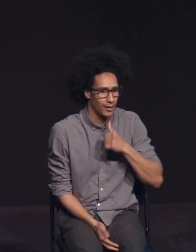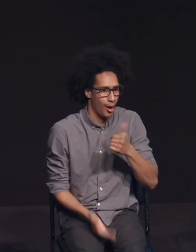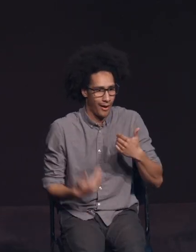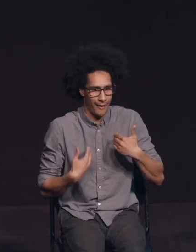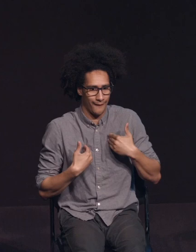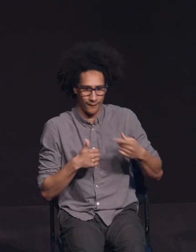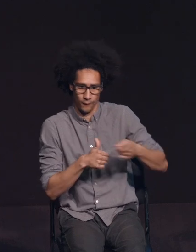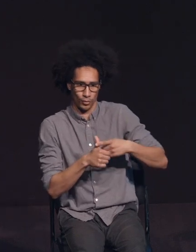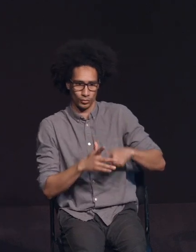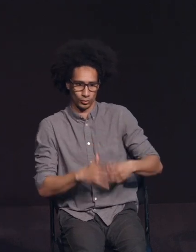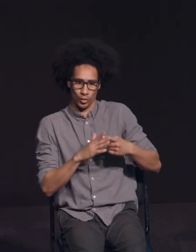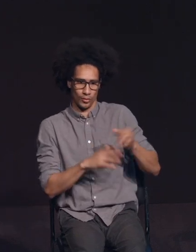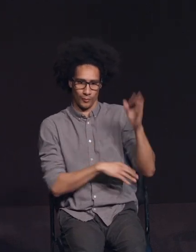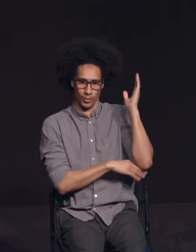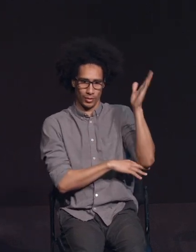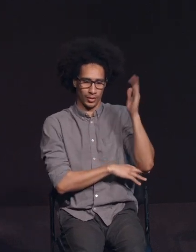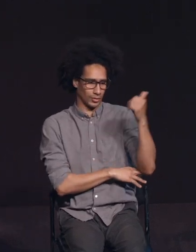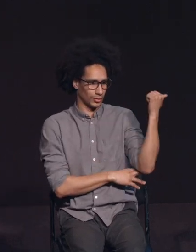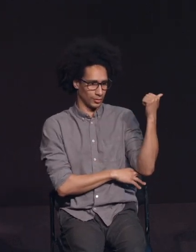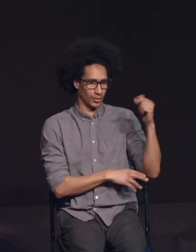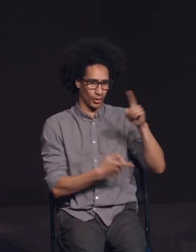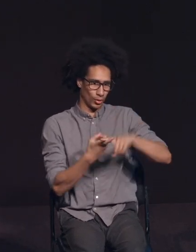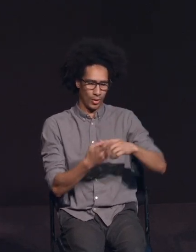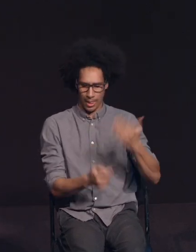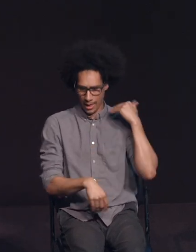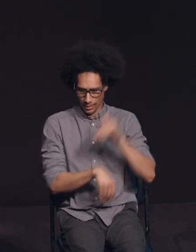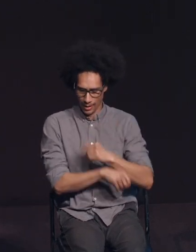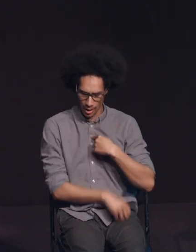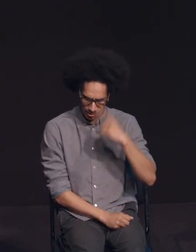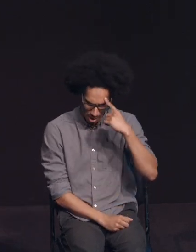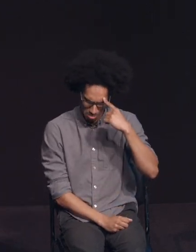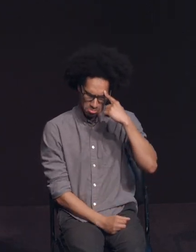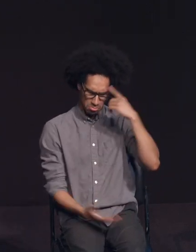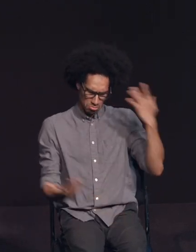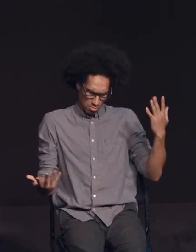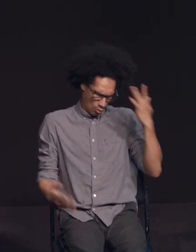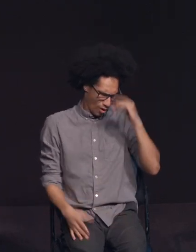presentation until last night, and I thought, you know, "Why don't I share this?"